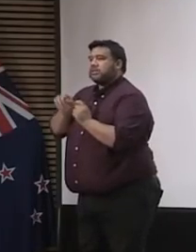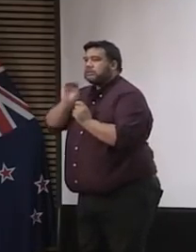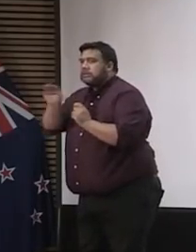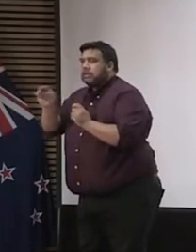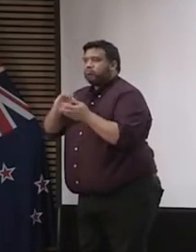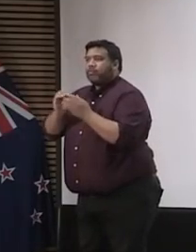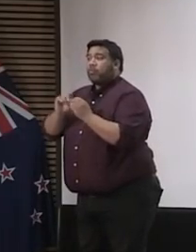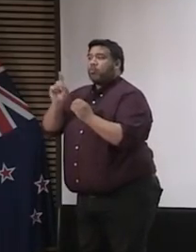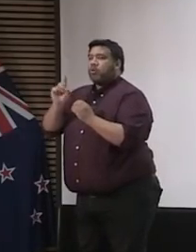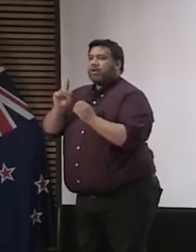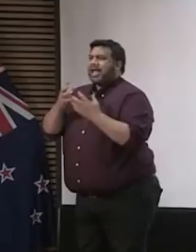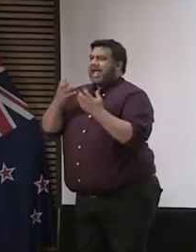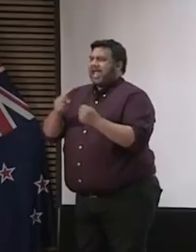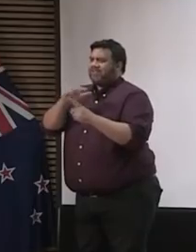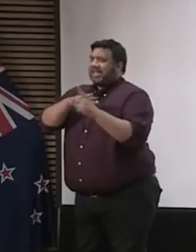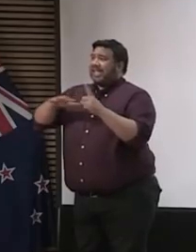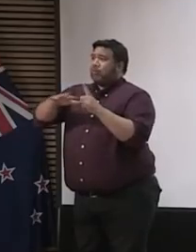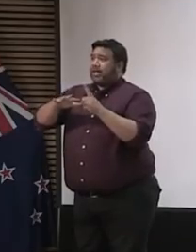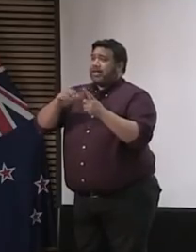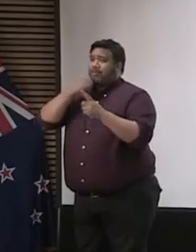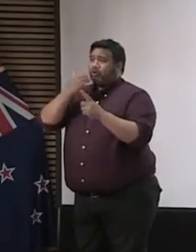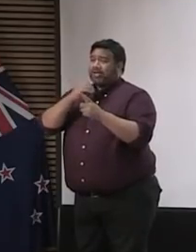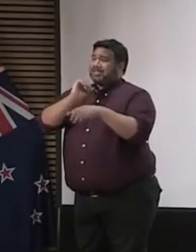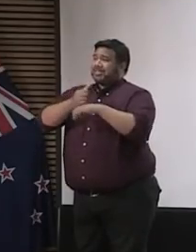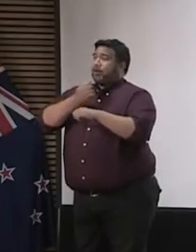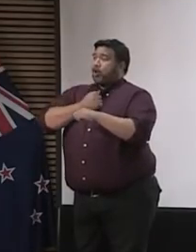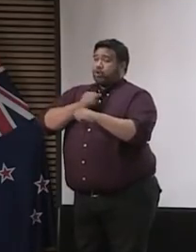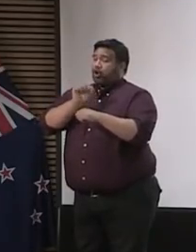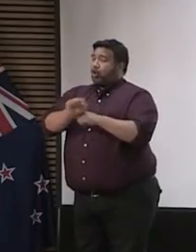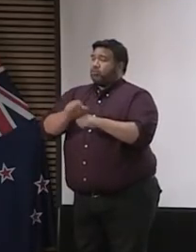and Simon Bridgesamong them have raisedconcerns about predominantly Iwhich led checkpoints.